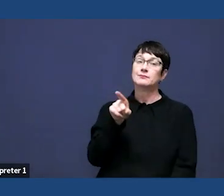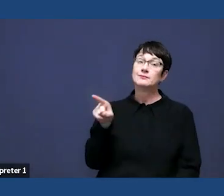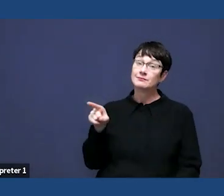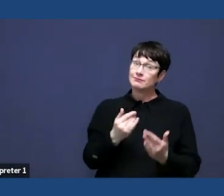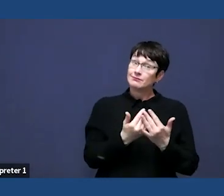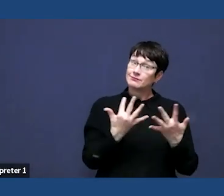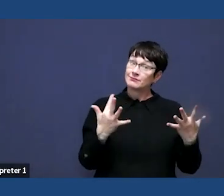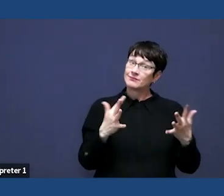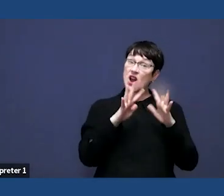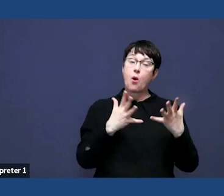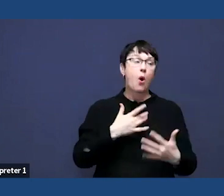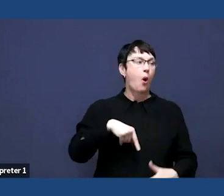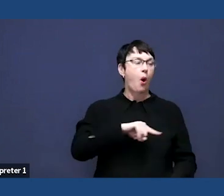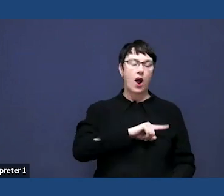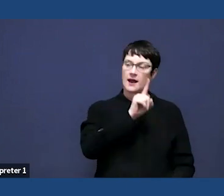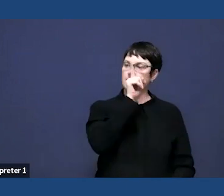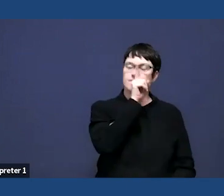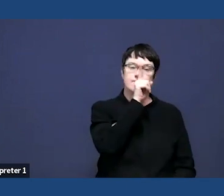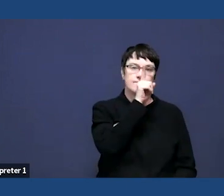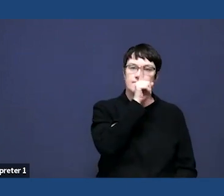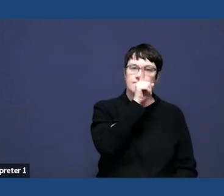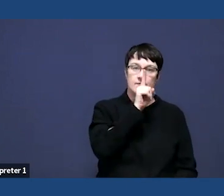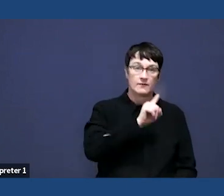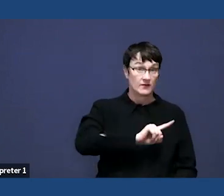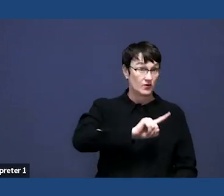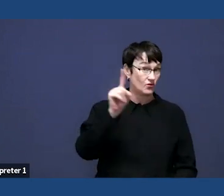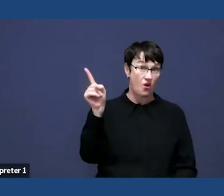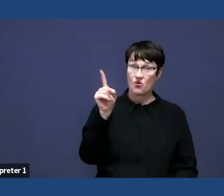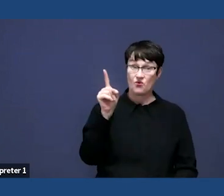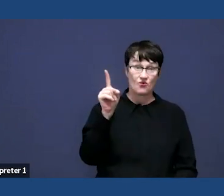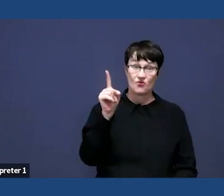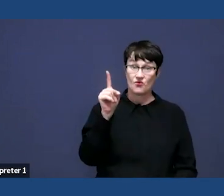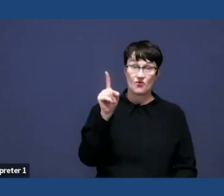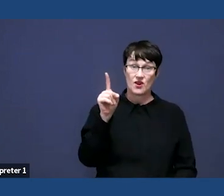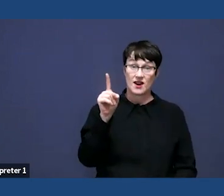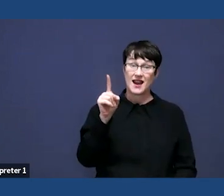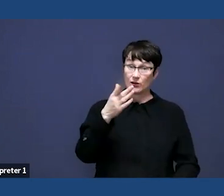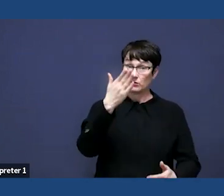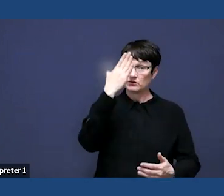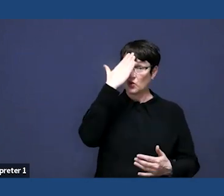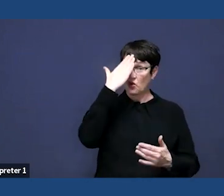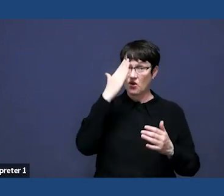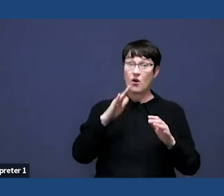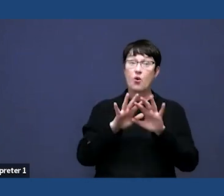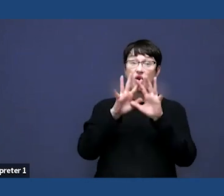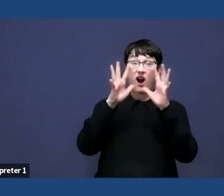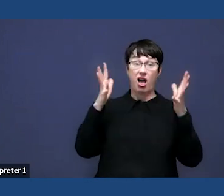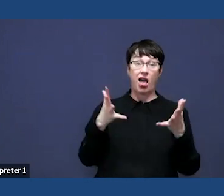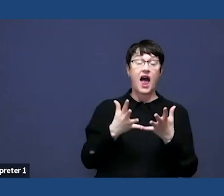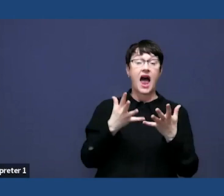What this means is that one out of two people worldwide is suffering some ageism behavior